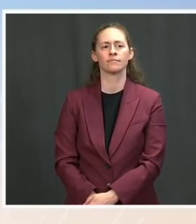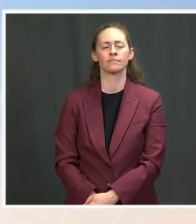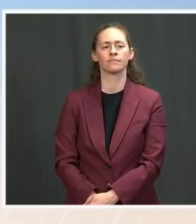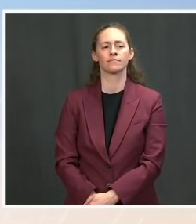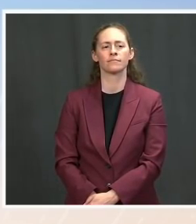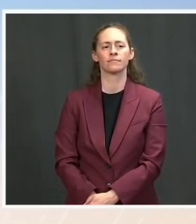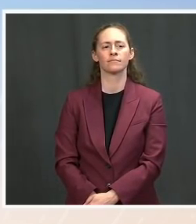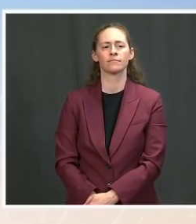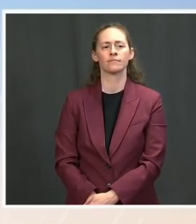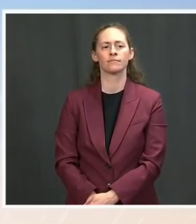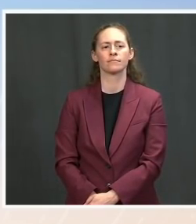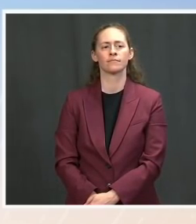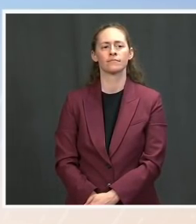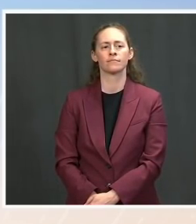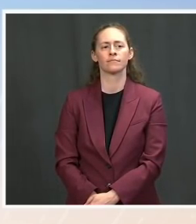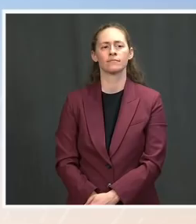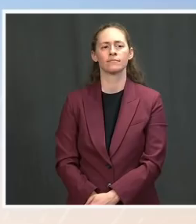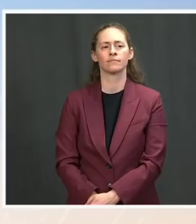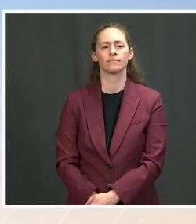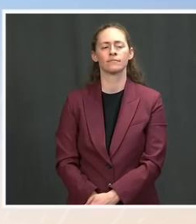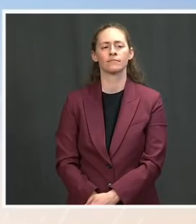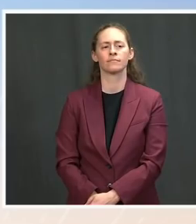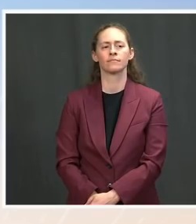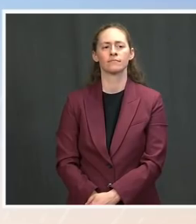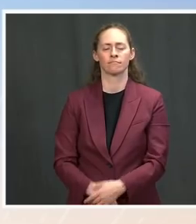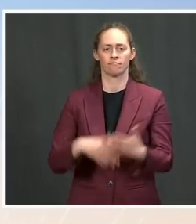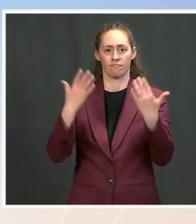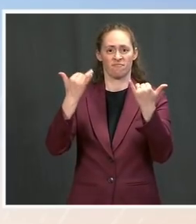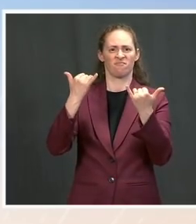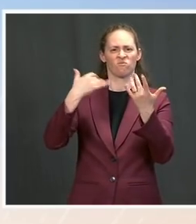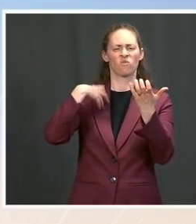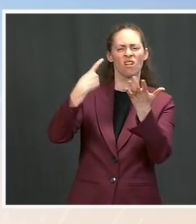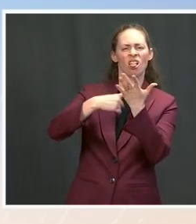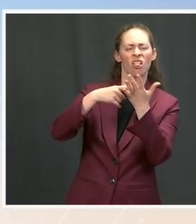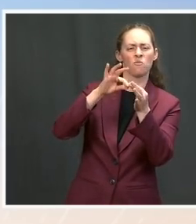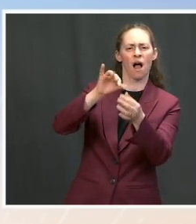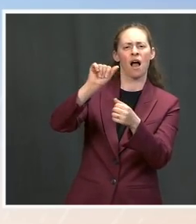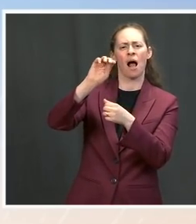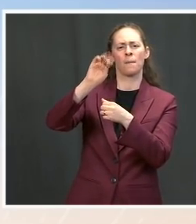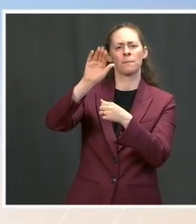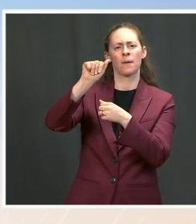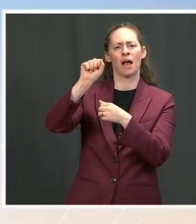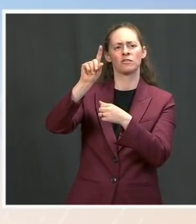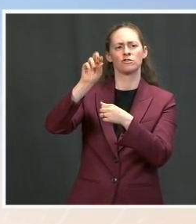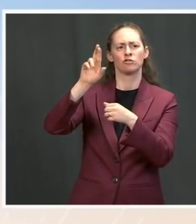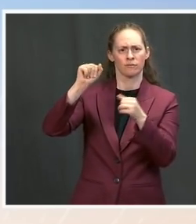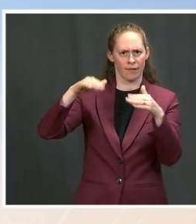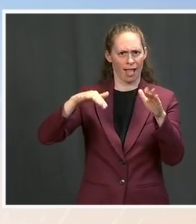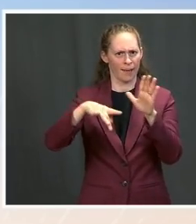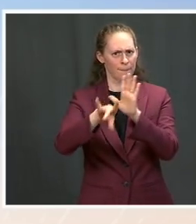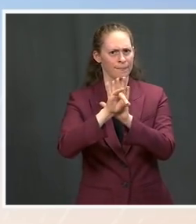which serve as a representation of American diversity overseas. The United States has never had a lesbian woman